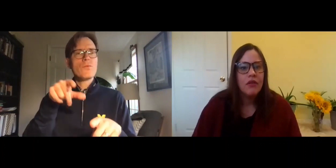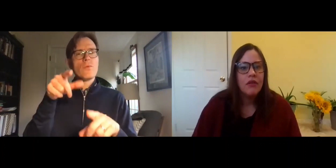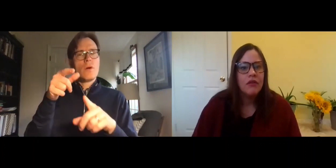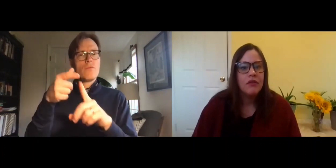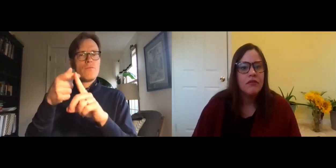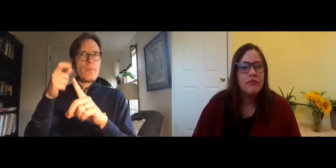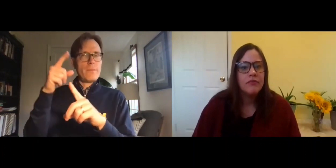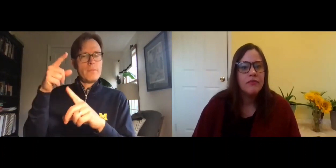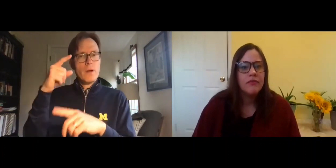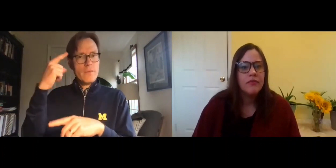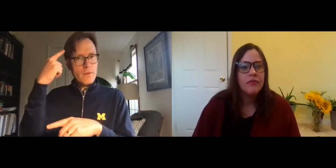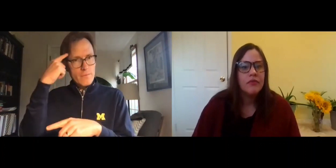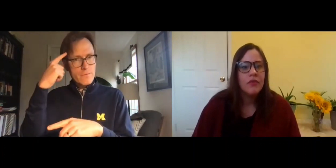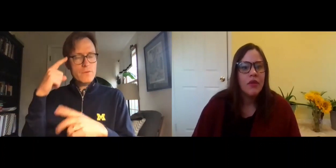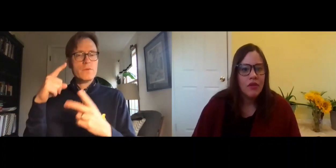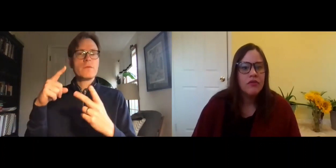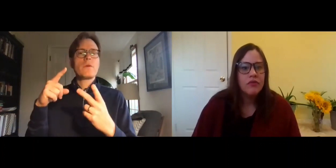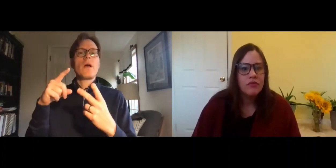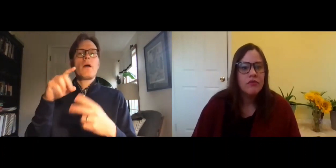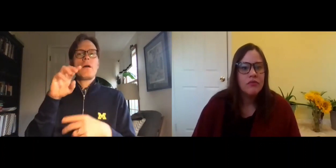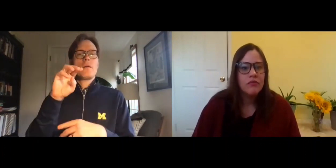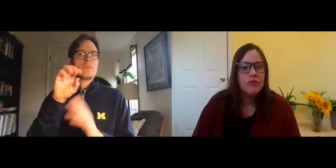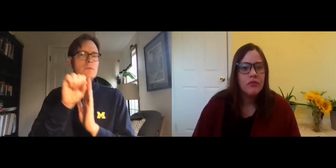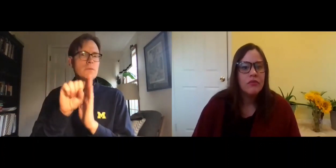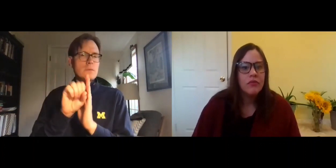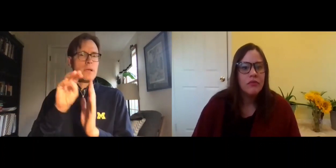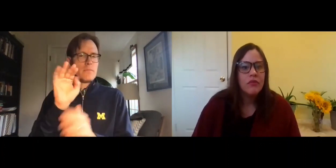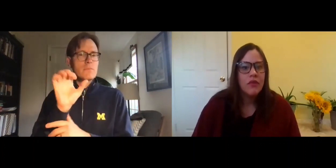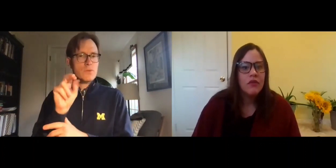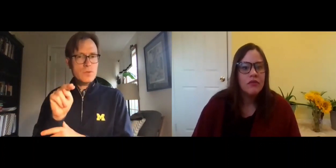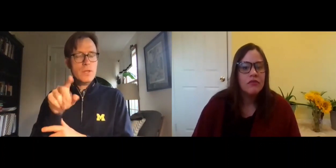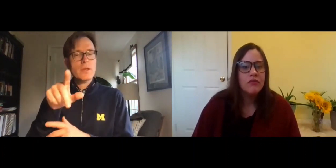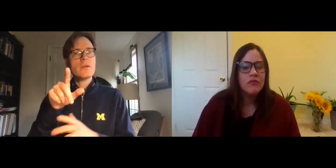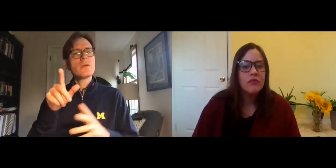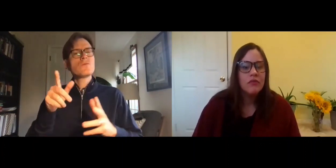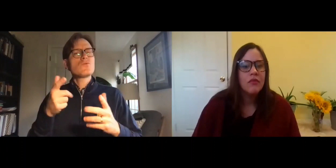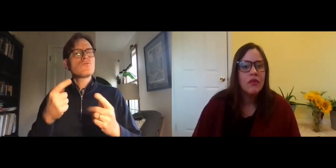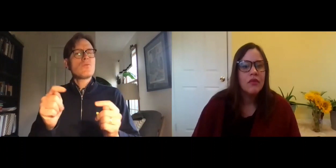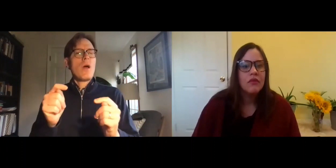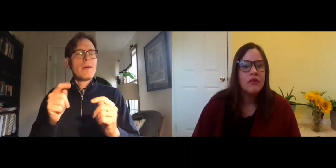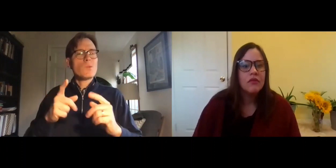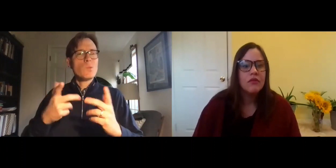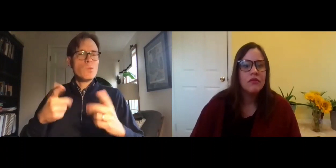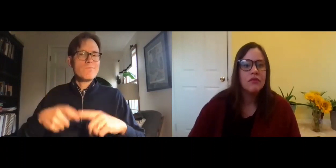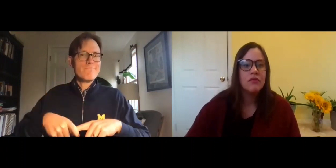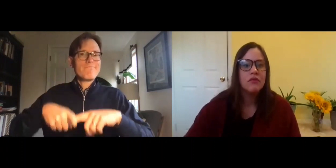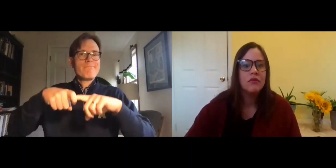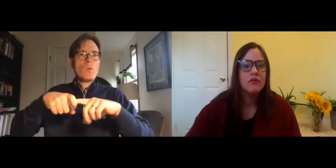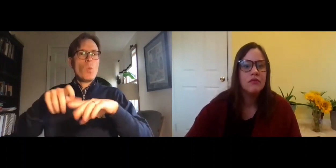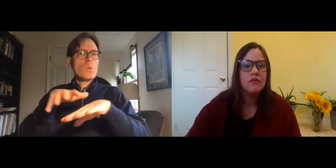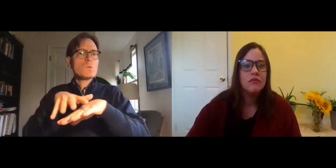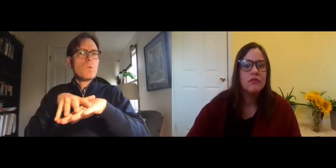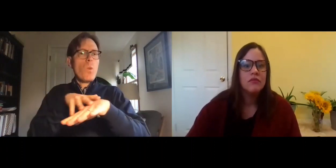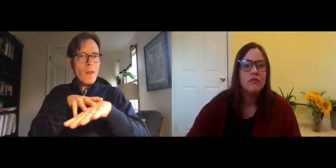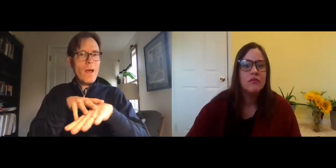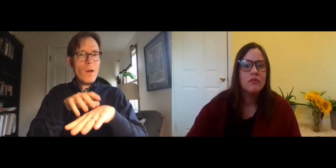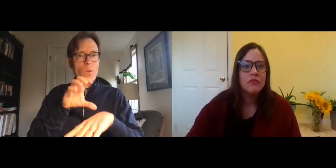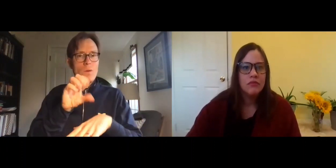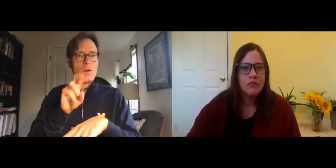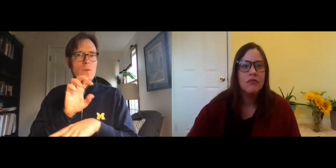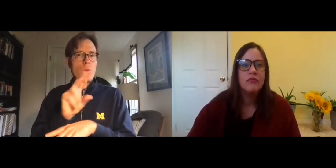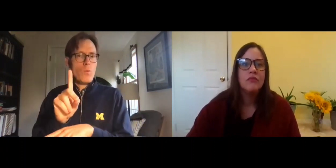Dr. McKee: The order from the Governor and the state of Michigan, MDHHS is requesting